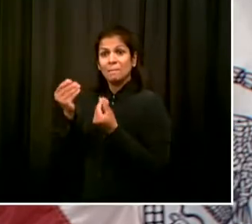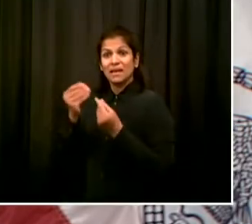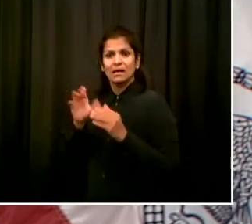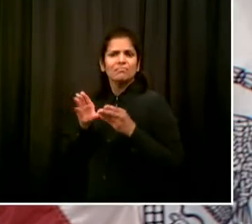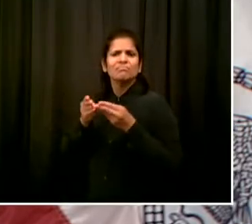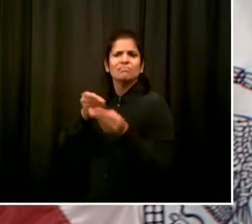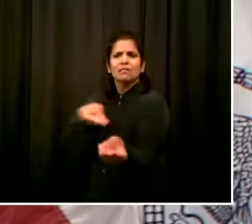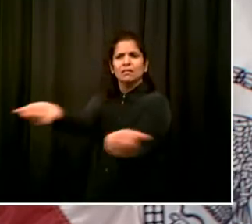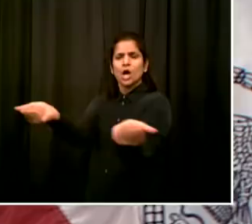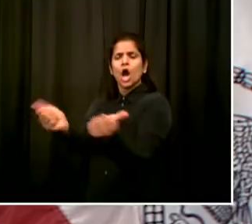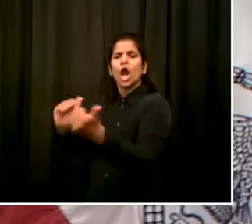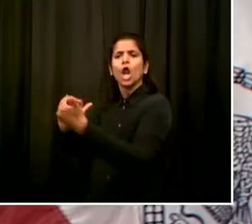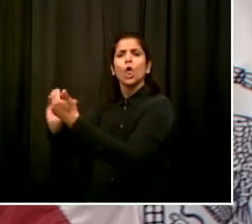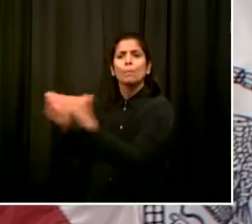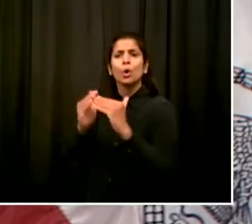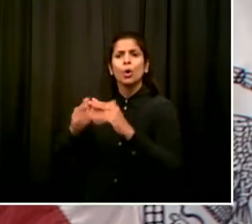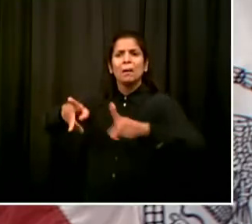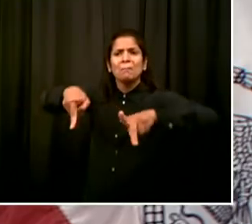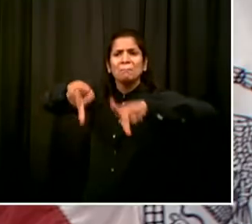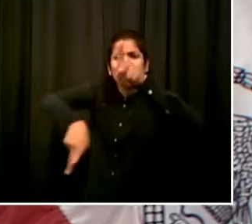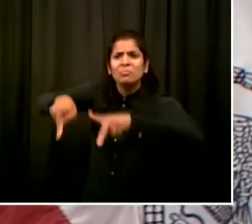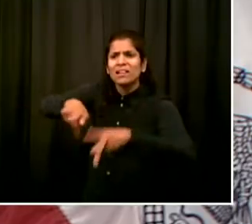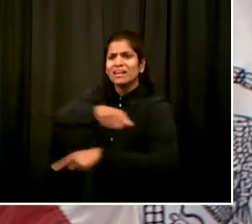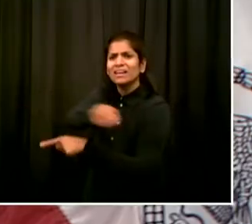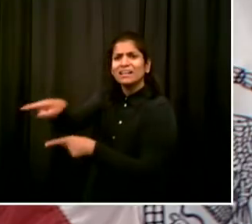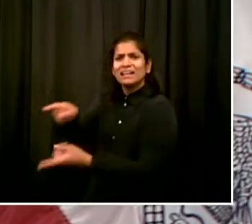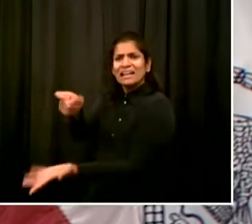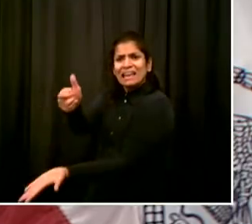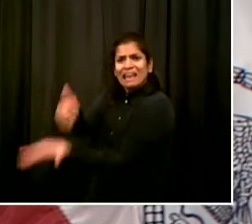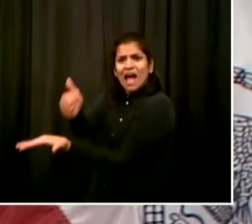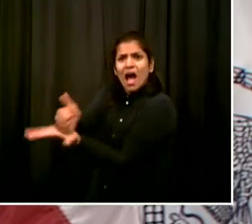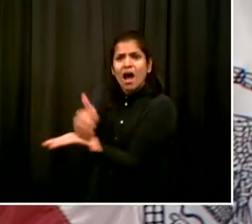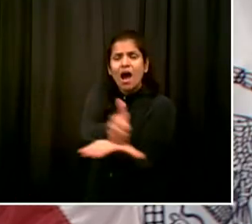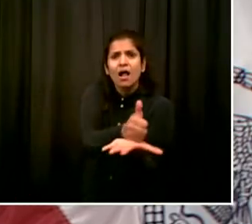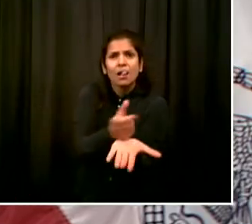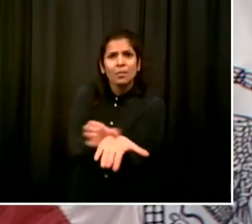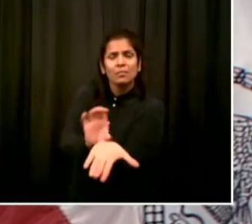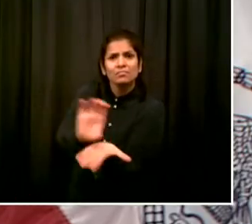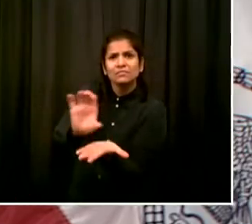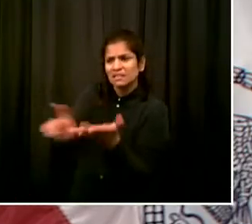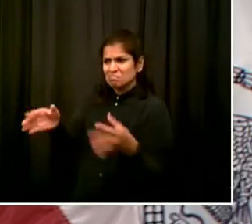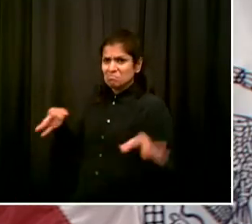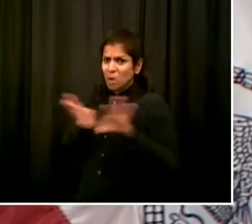REALLOCATE THOSE SOURCES TO A